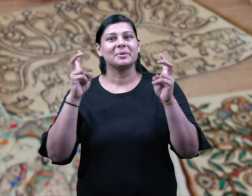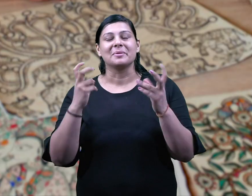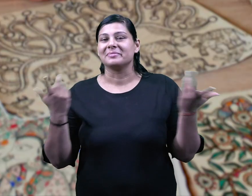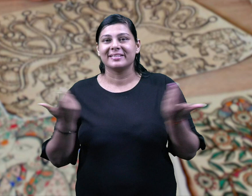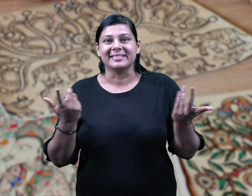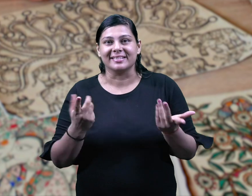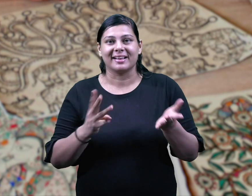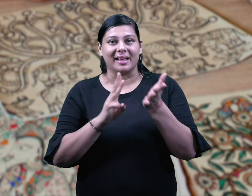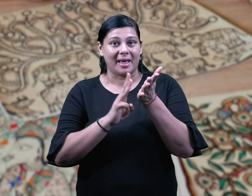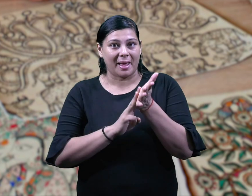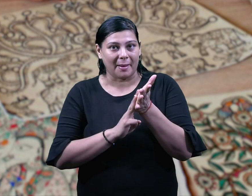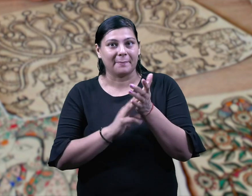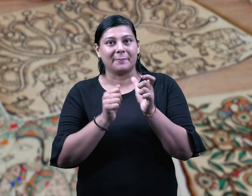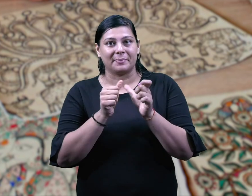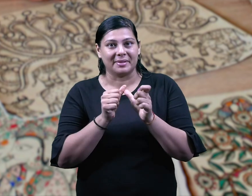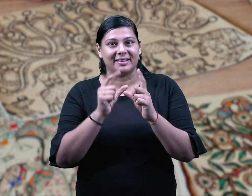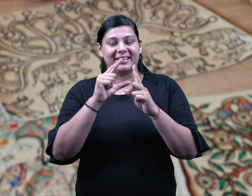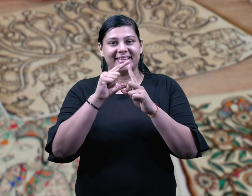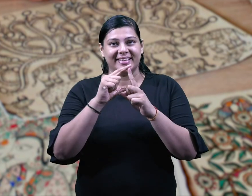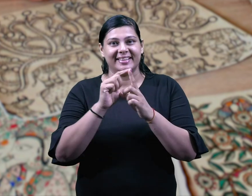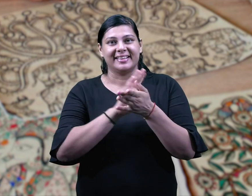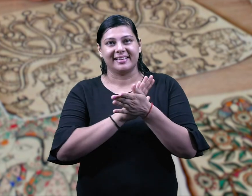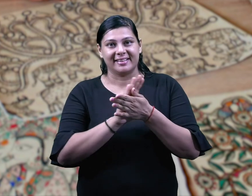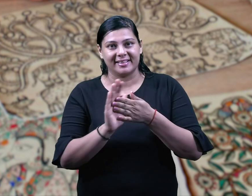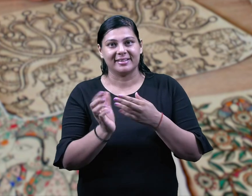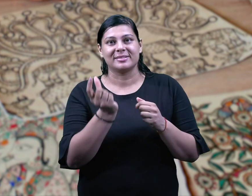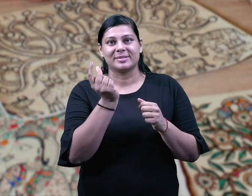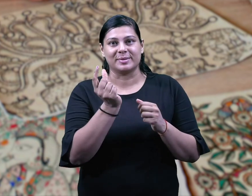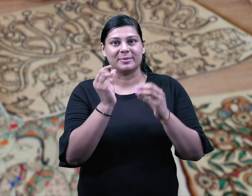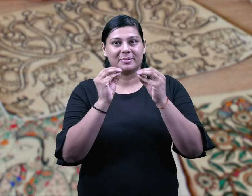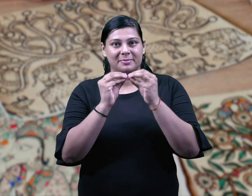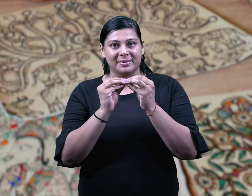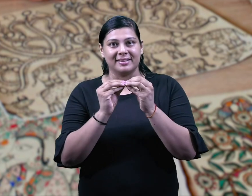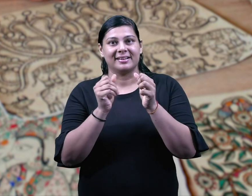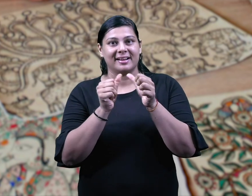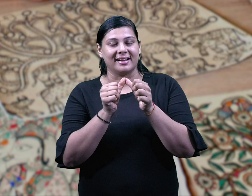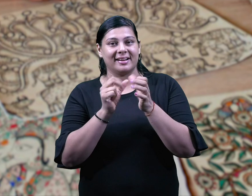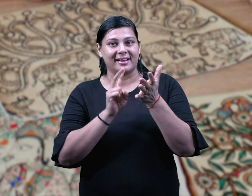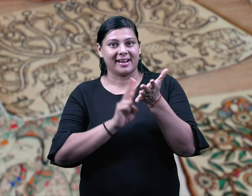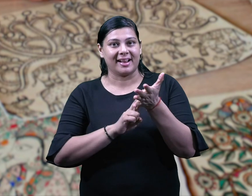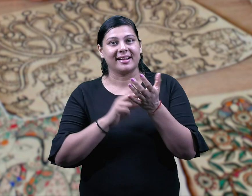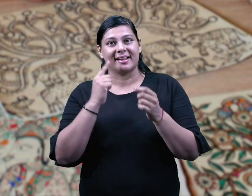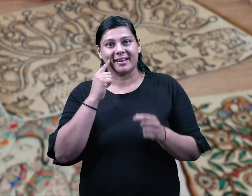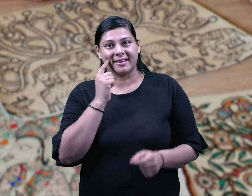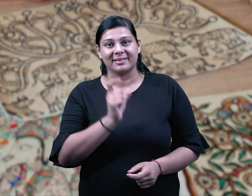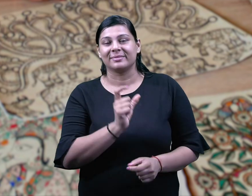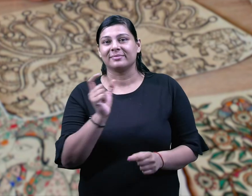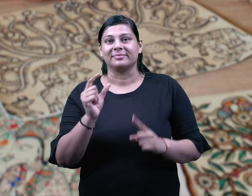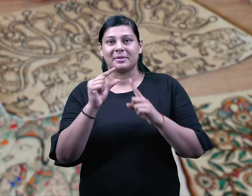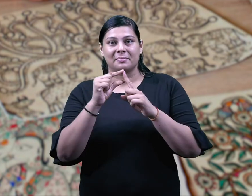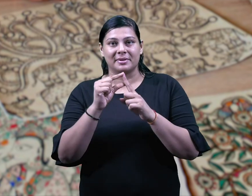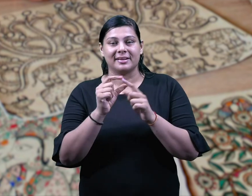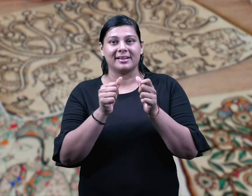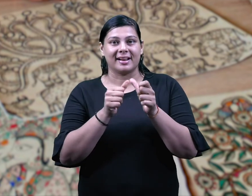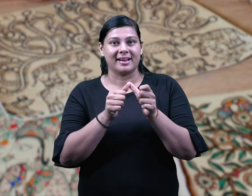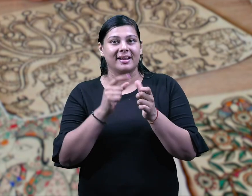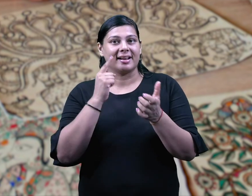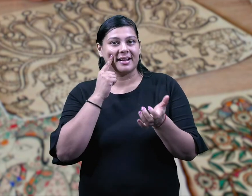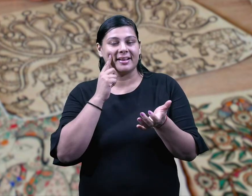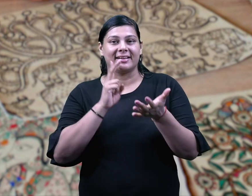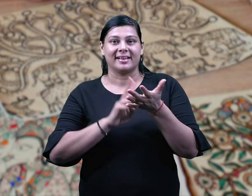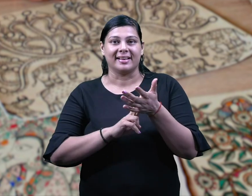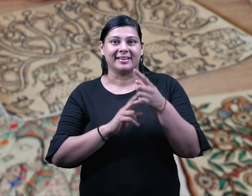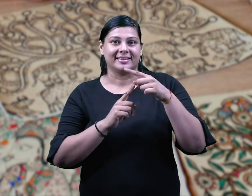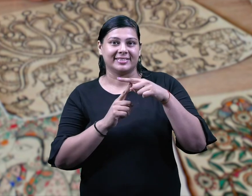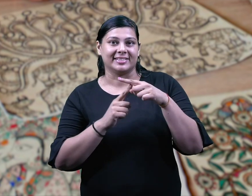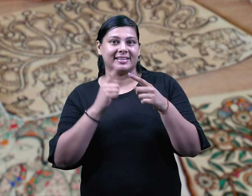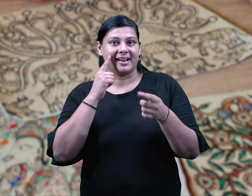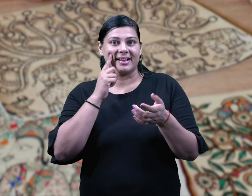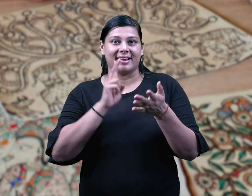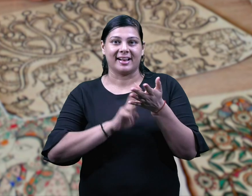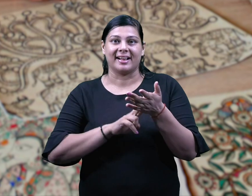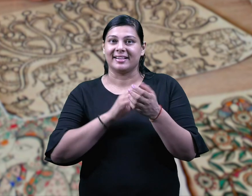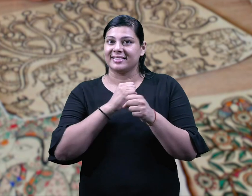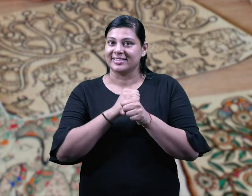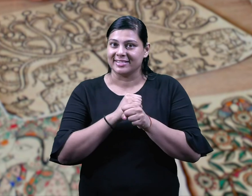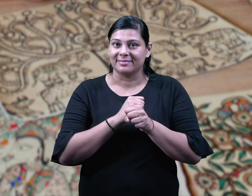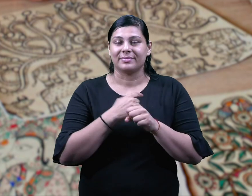In today's art and craft activity, we are going to learn Madhubani painting.